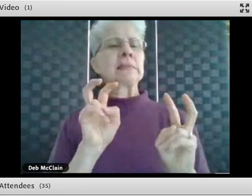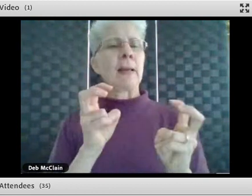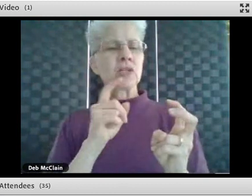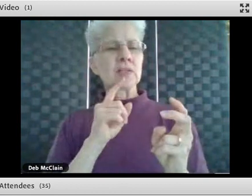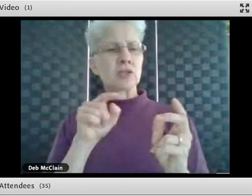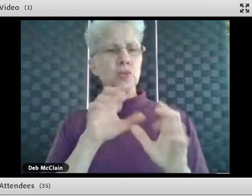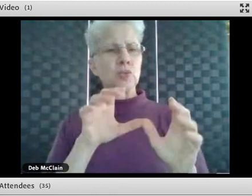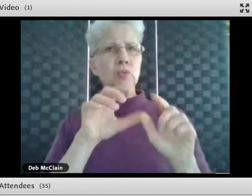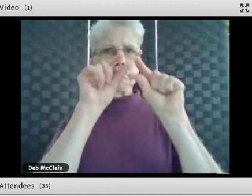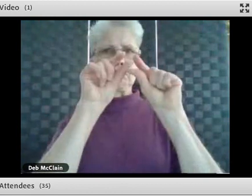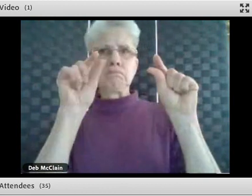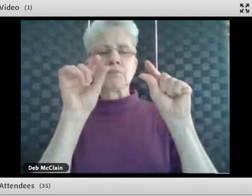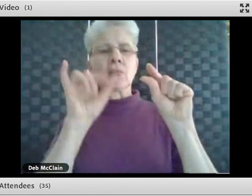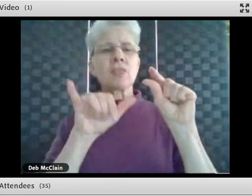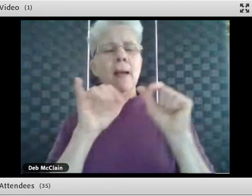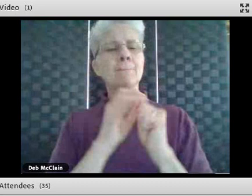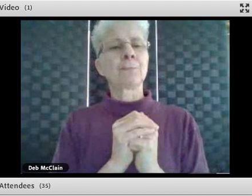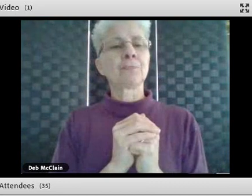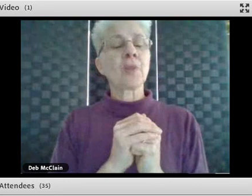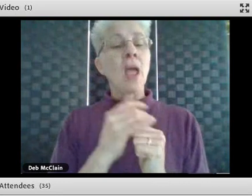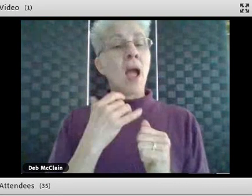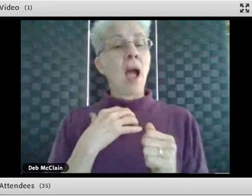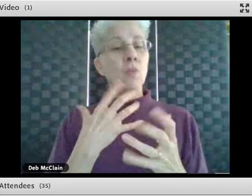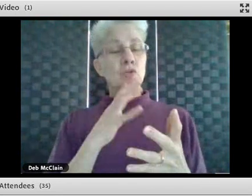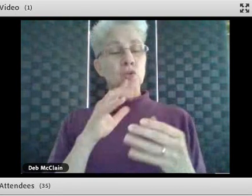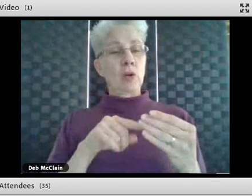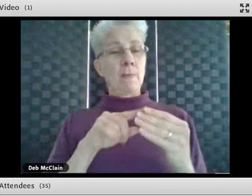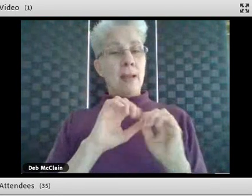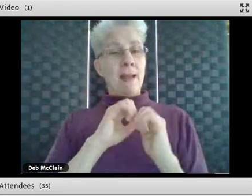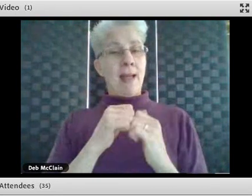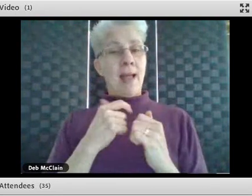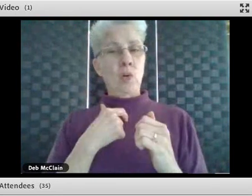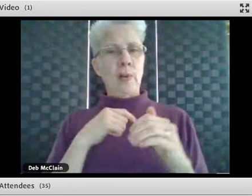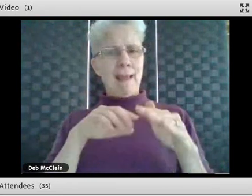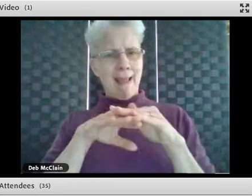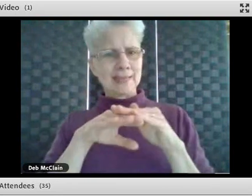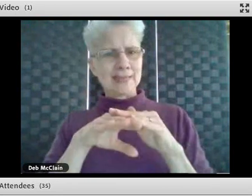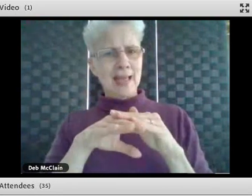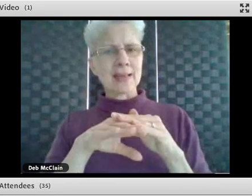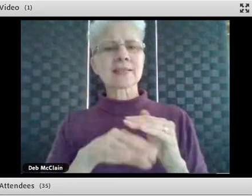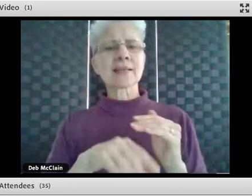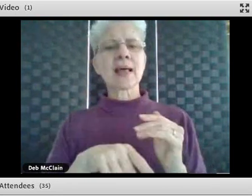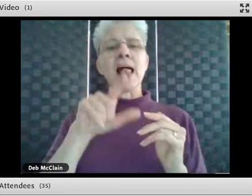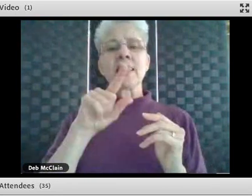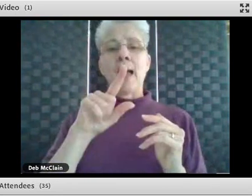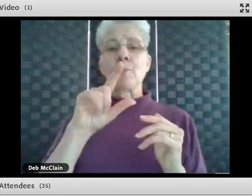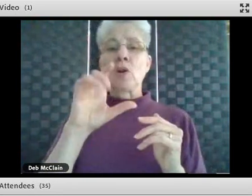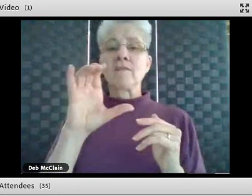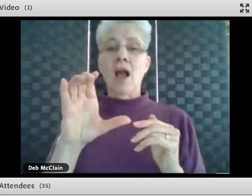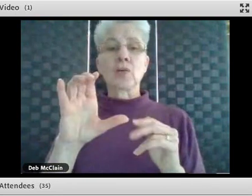All right. I want to talk about how we access Library of Congress Subject Headings, right? So, most of you guys, I'm assuming,